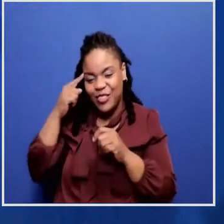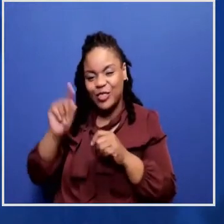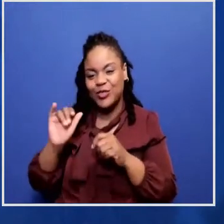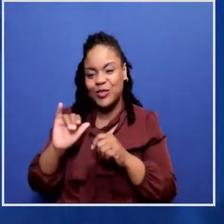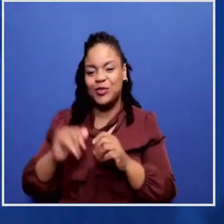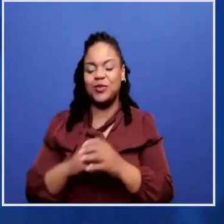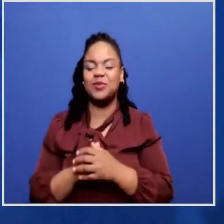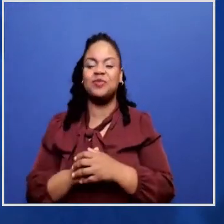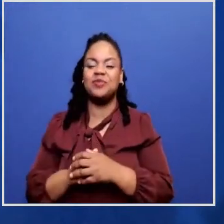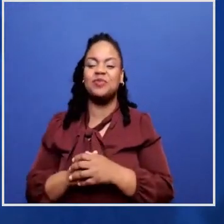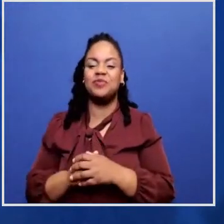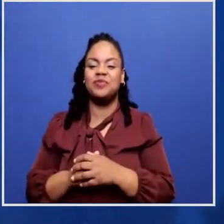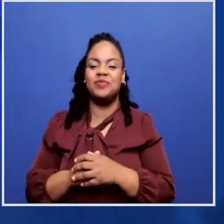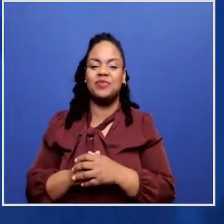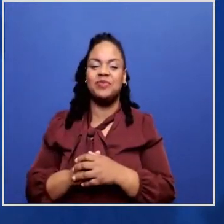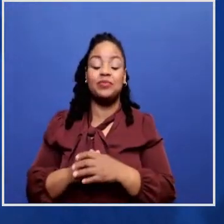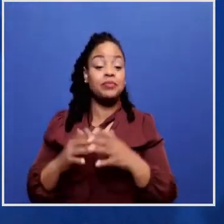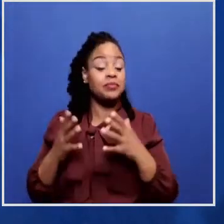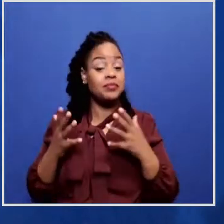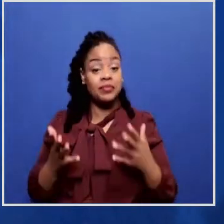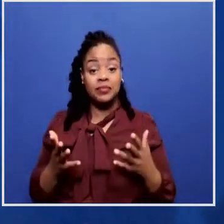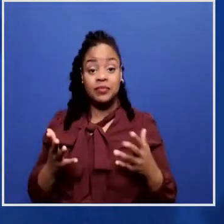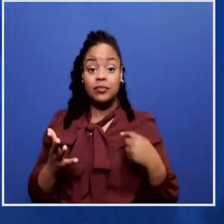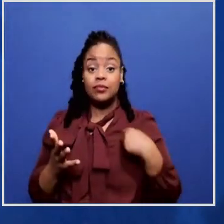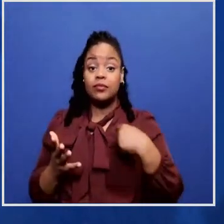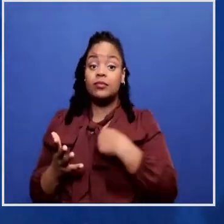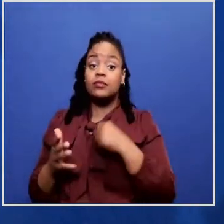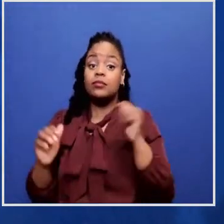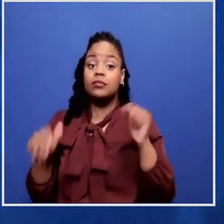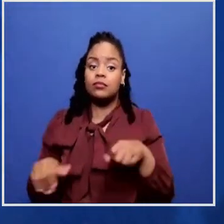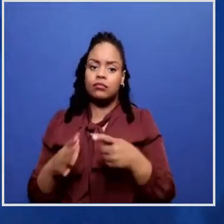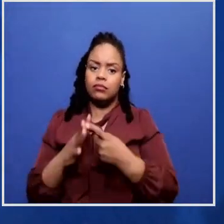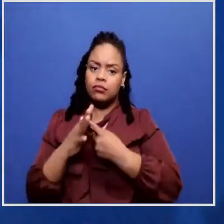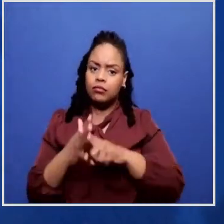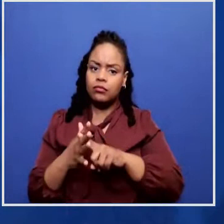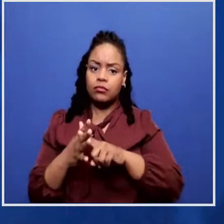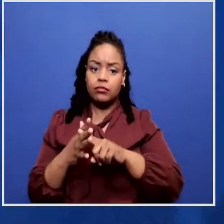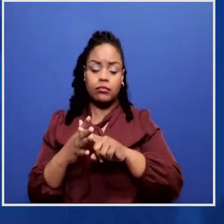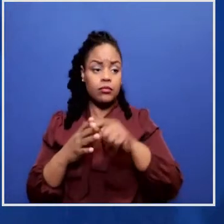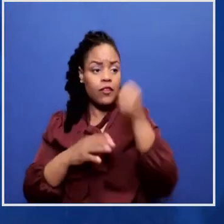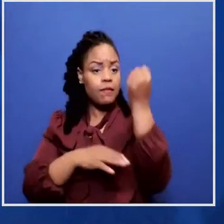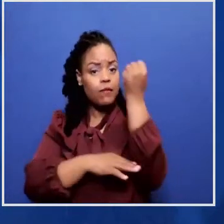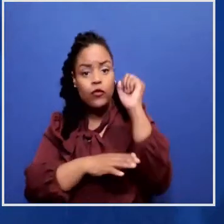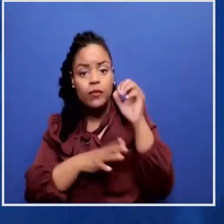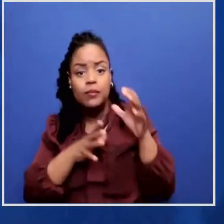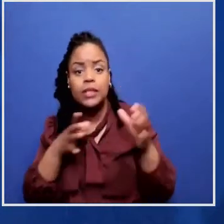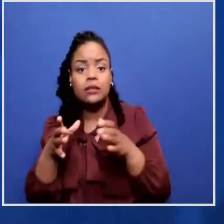TO MY LOUISIANA WIFE, BUT I DIGRESS. THE WORK OF THE NATIONAL URBAN LEAGUE IS A REMINDER THAT A SMALL GROUP OF PEOPLE CAN START A MOVEMENT THAT CAN CHANGE A